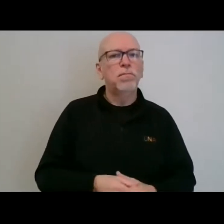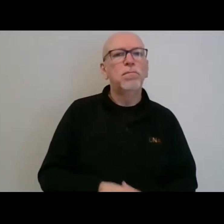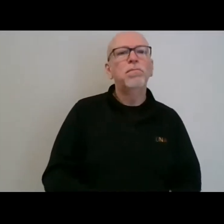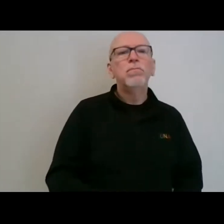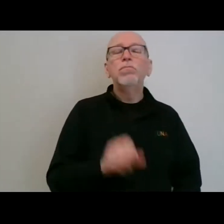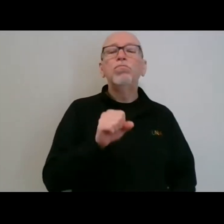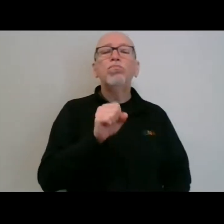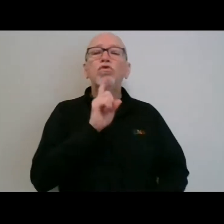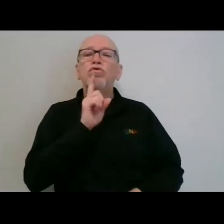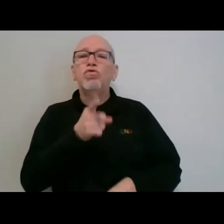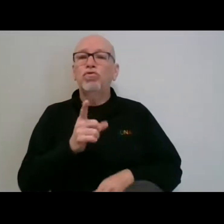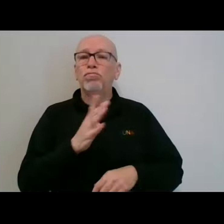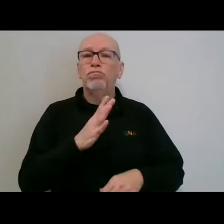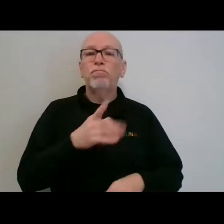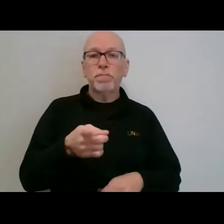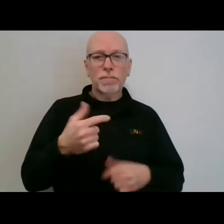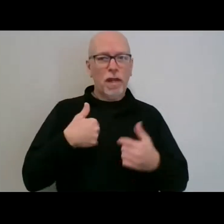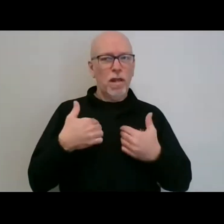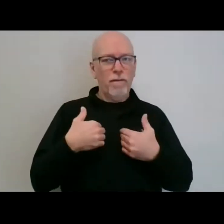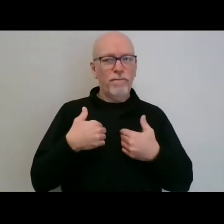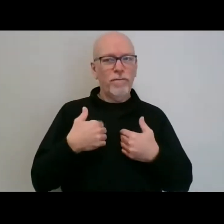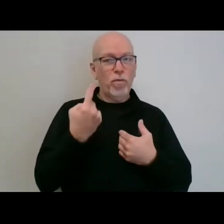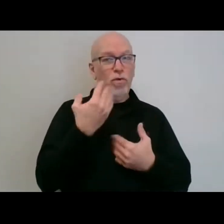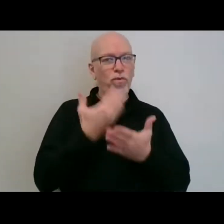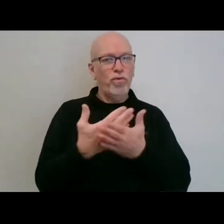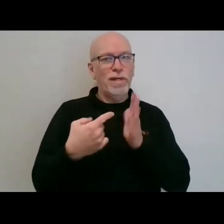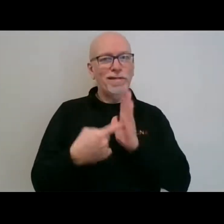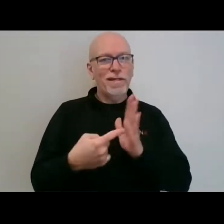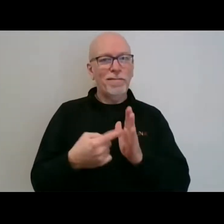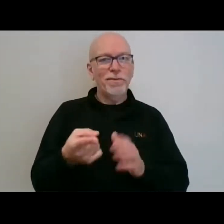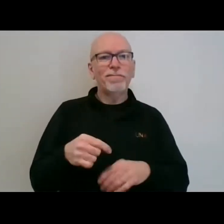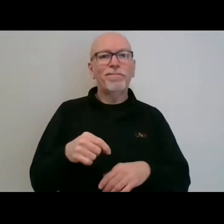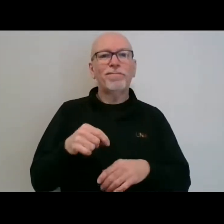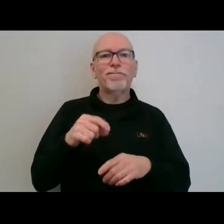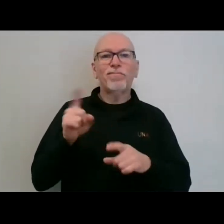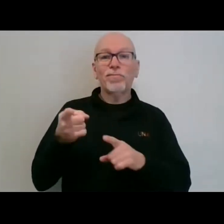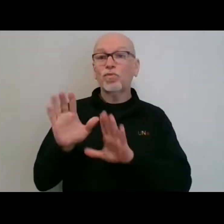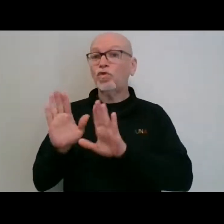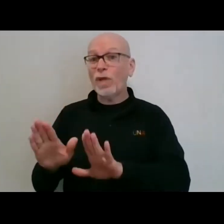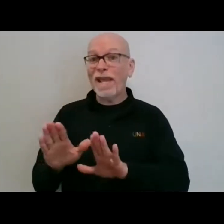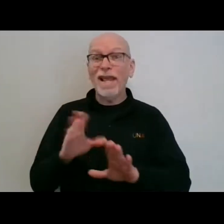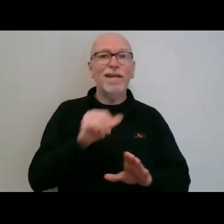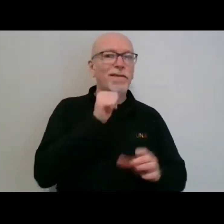Sure, absolutely. So I actually have a good example of both where it was great and where it didn't work out.